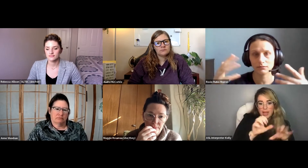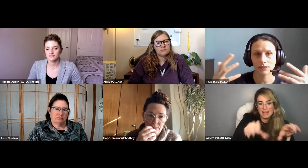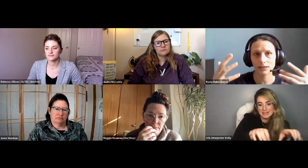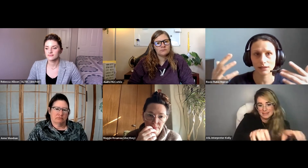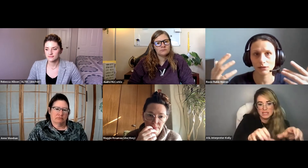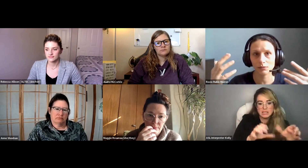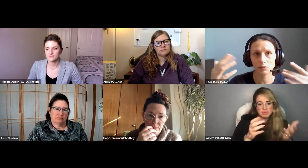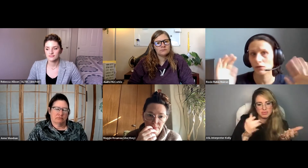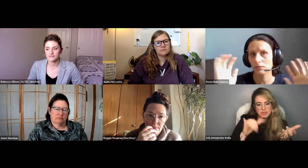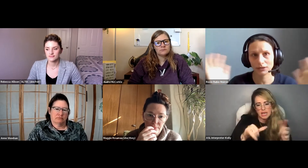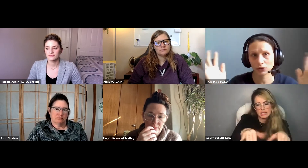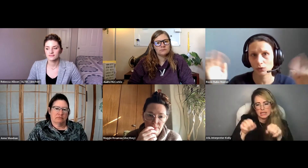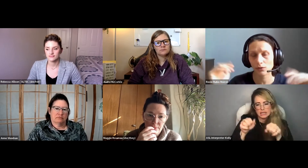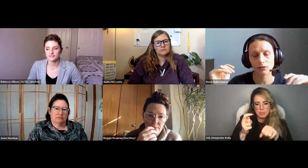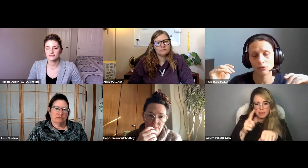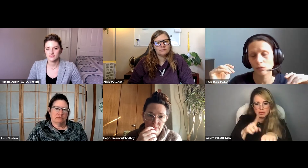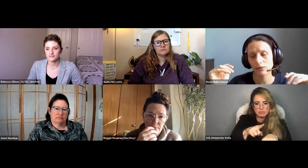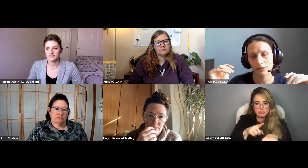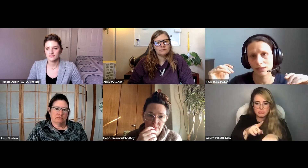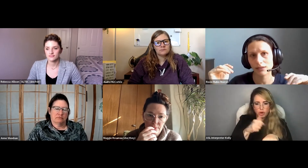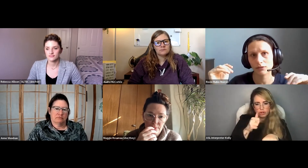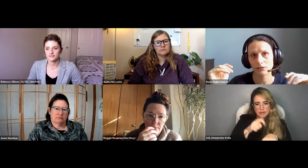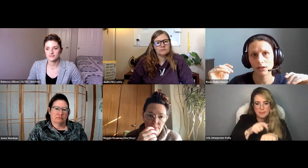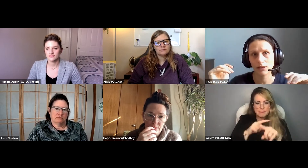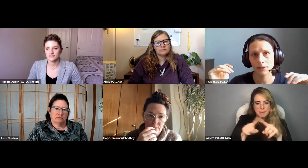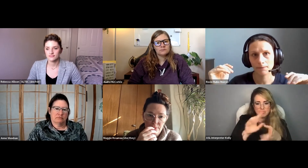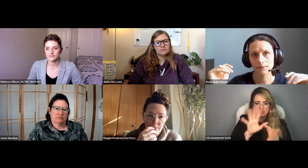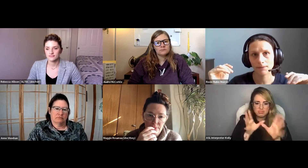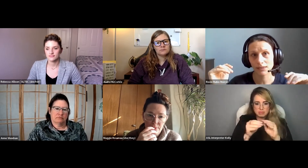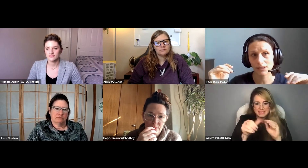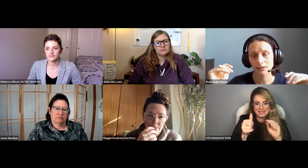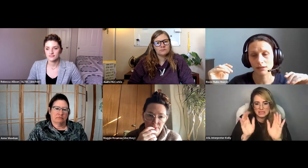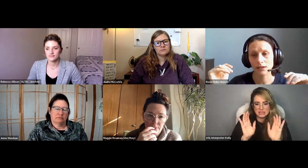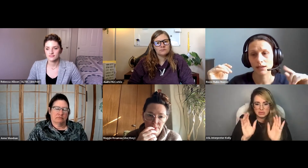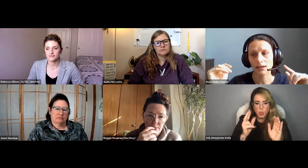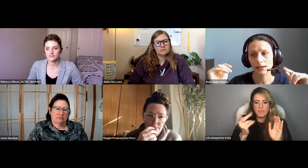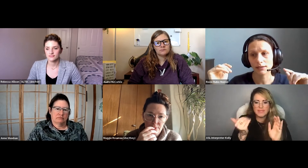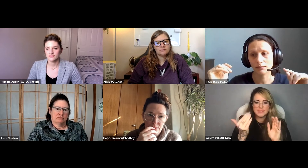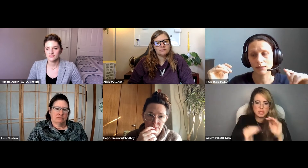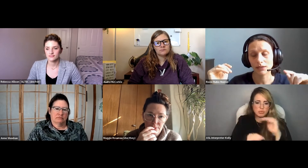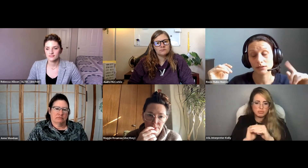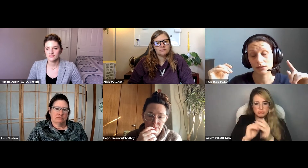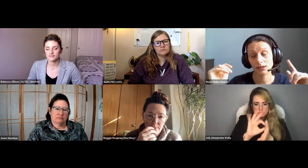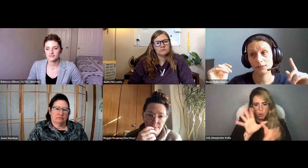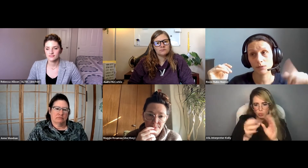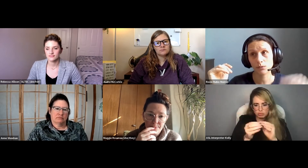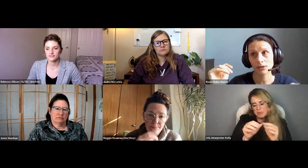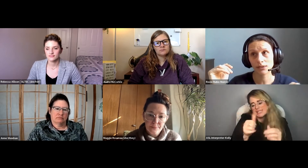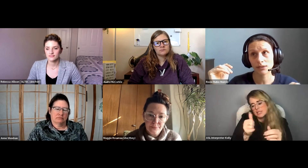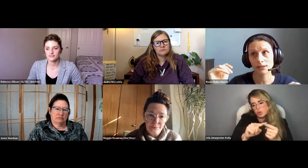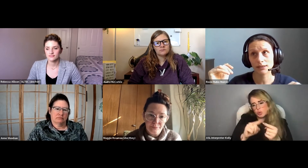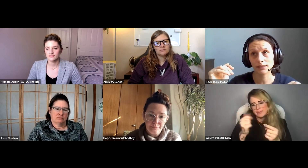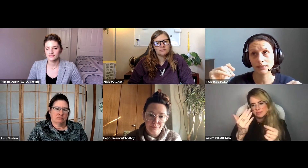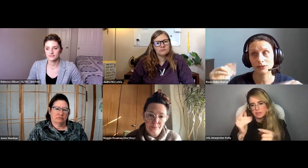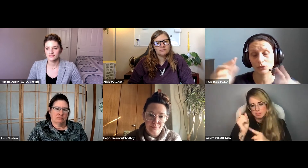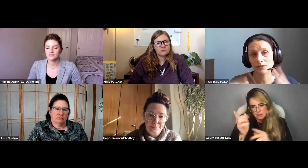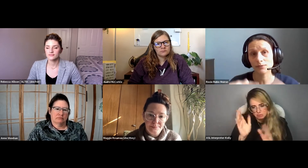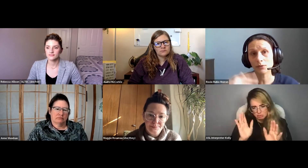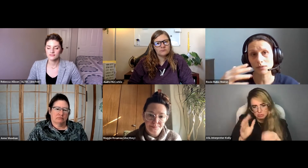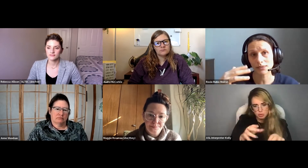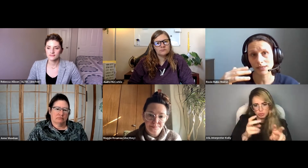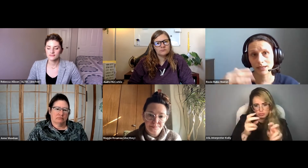takes a little bit more, but total no more than 10 or 15 minutes. If you want to transform a slide